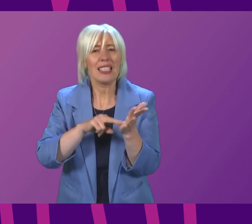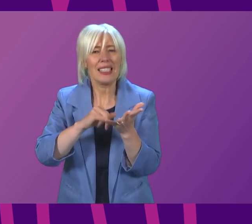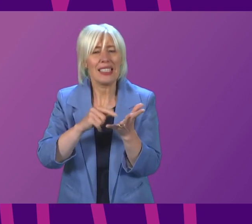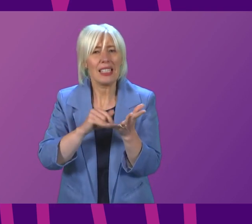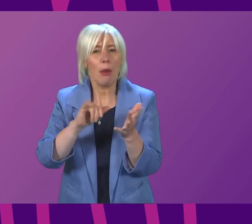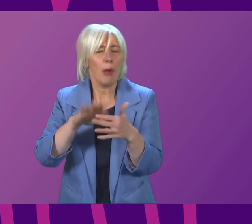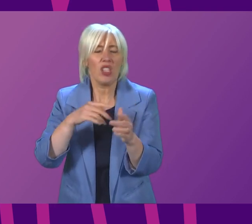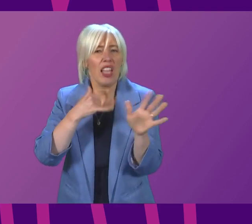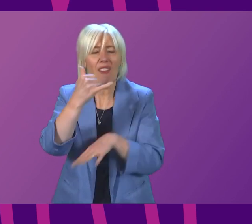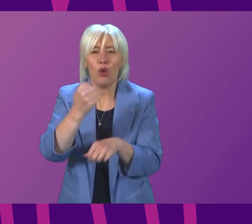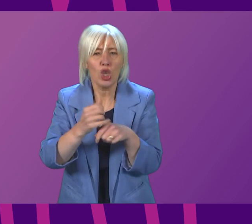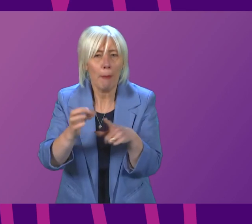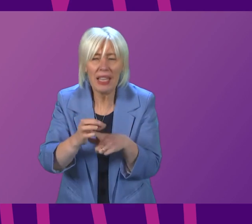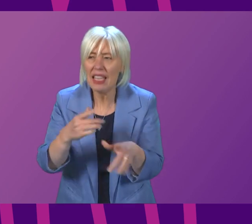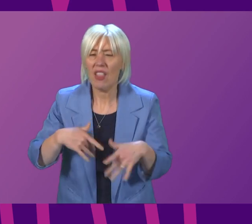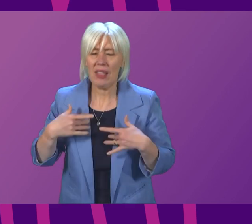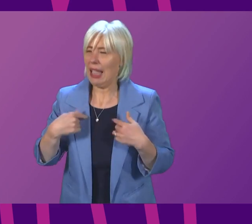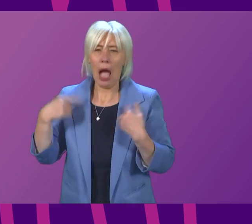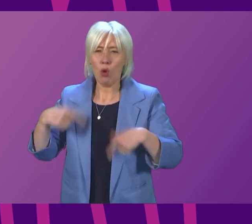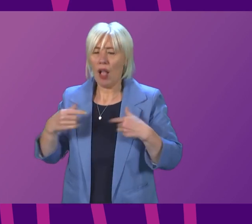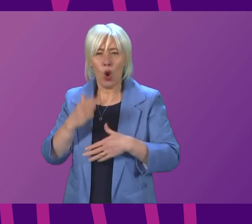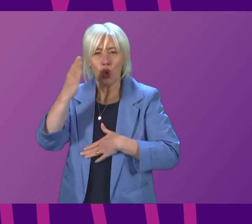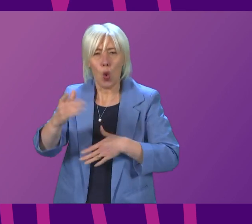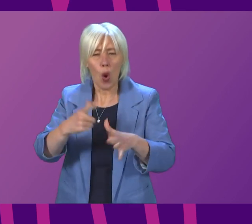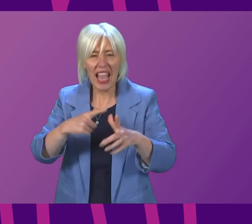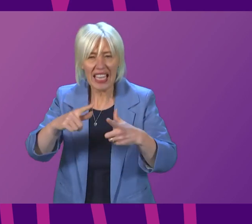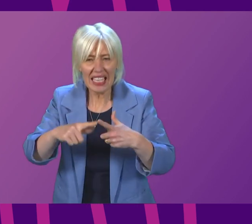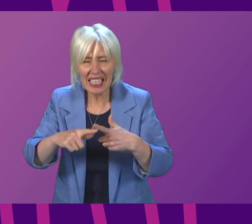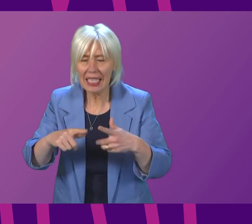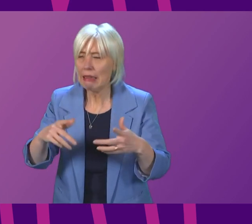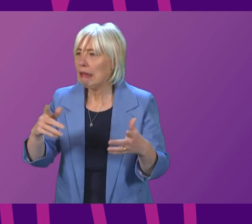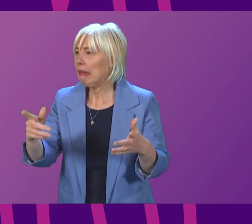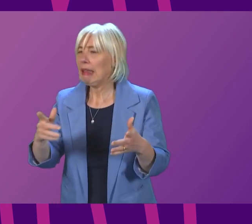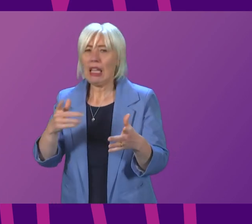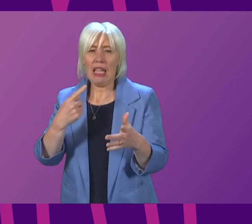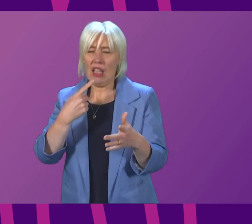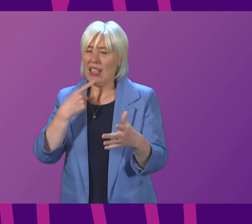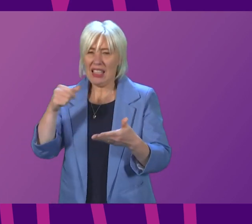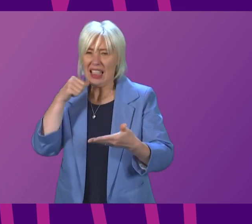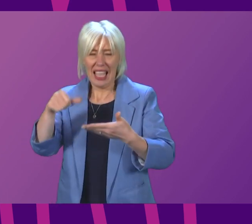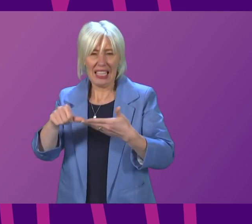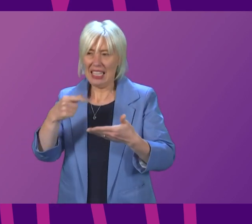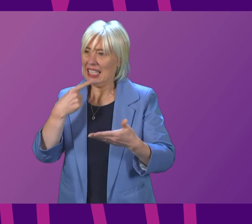and they feel that they are not allowed to go to accident and emergency? The letter from NHS Lanarkshire yesterday did not even mention mental health.